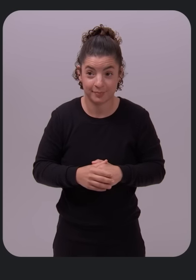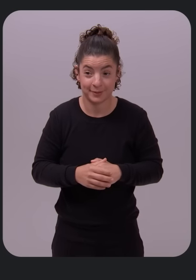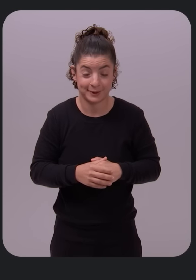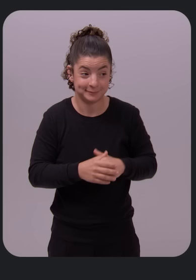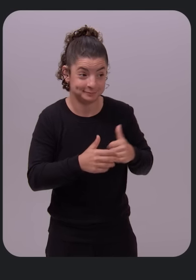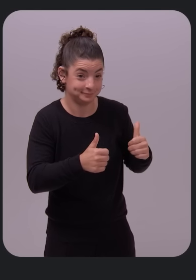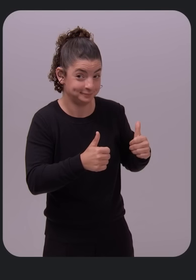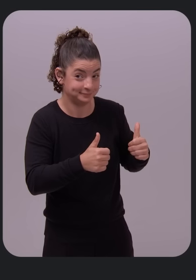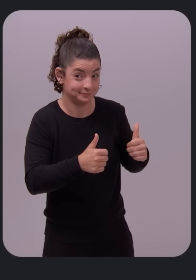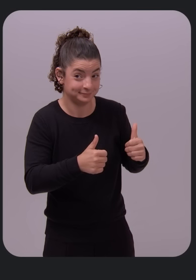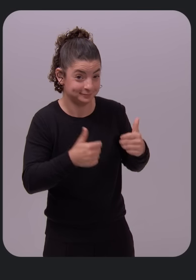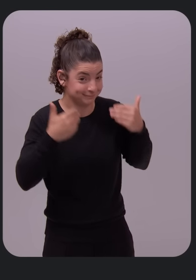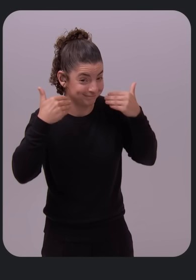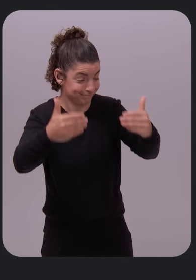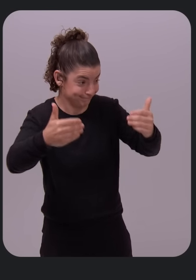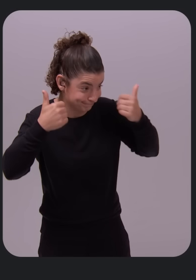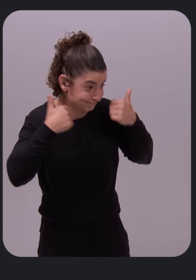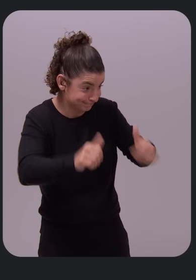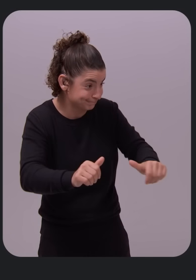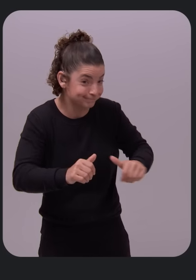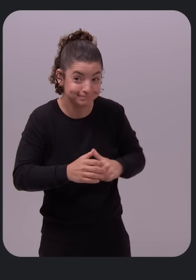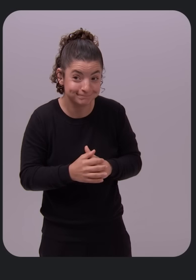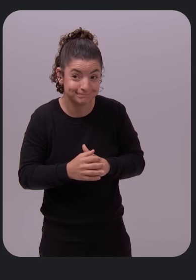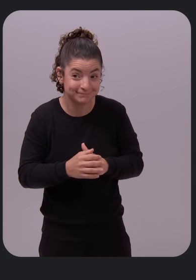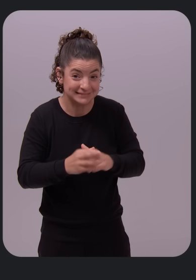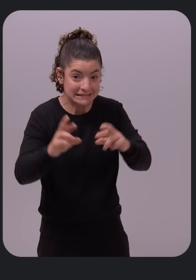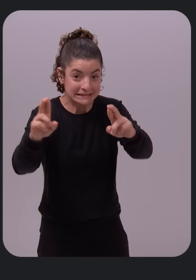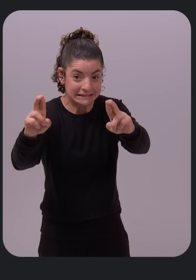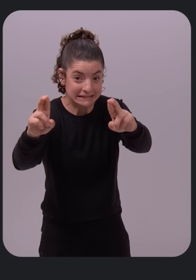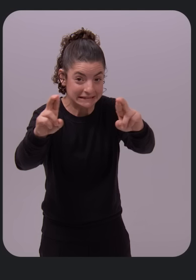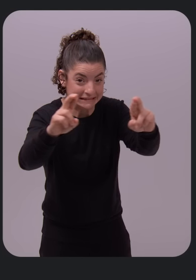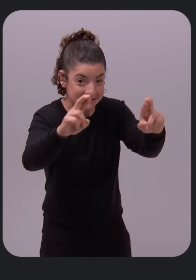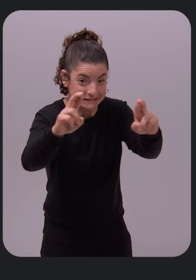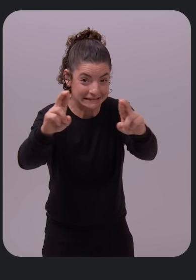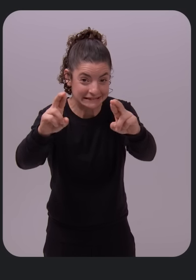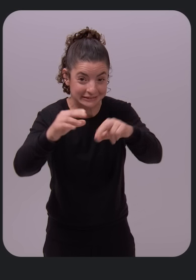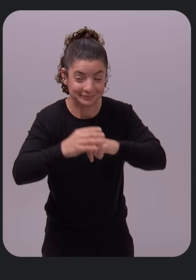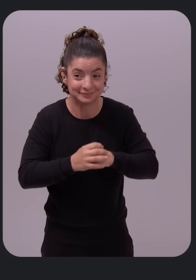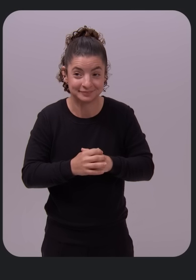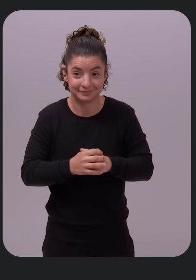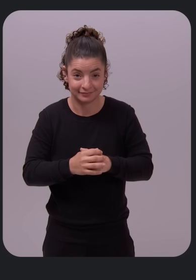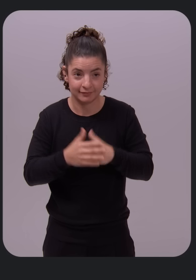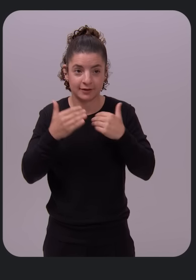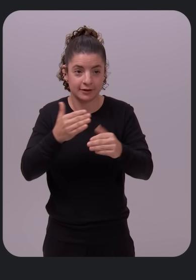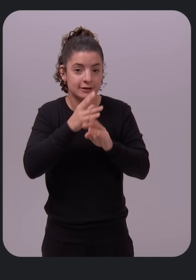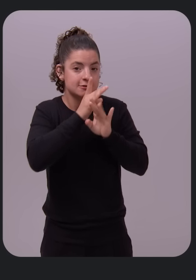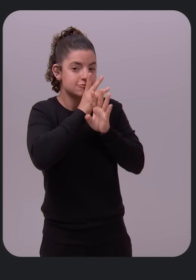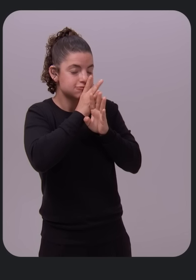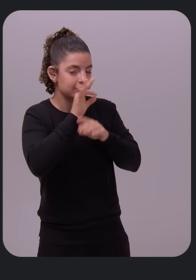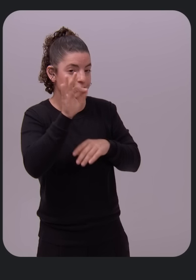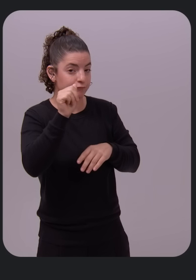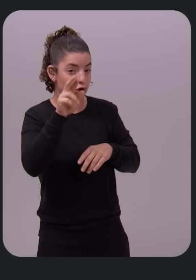Let's give it a shot, fingers crossed. [SPEAKING FARSI]